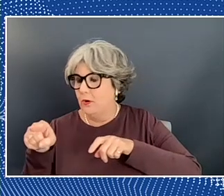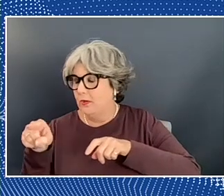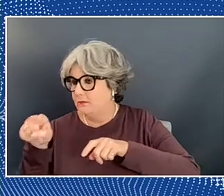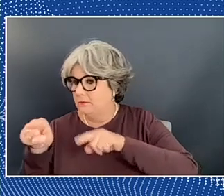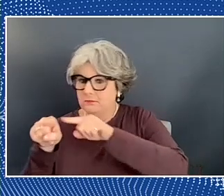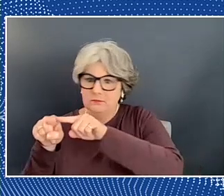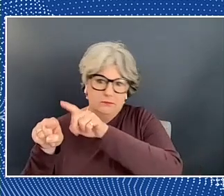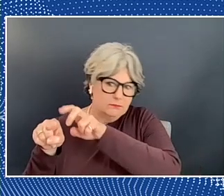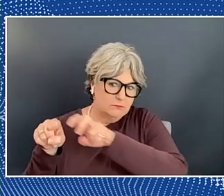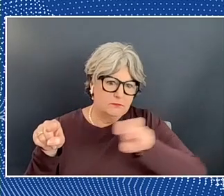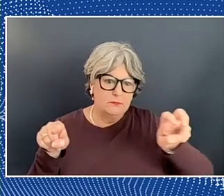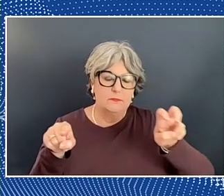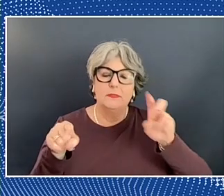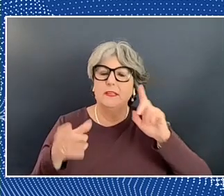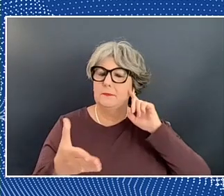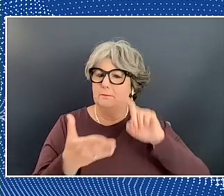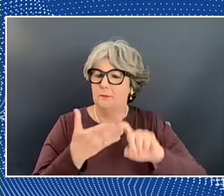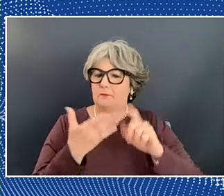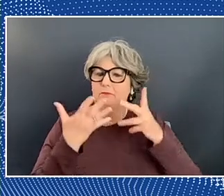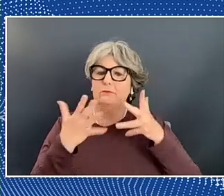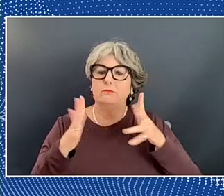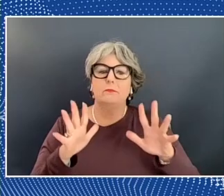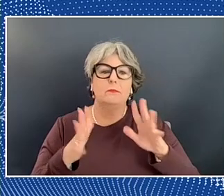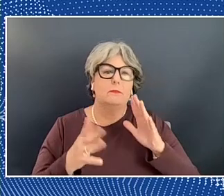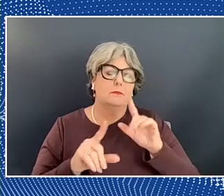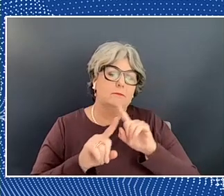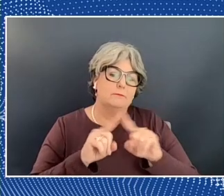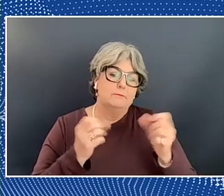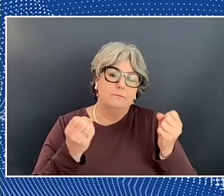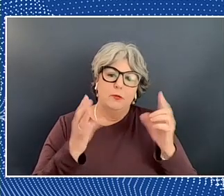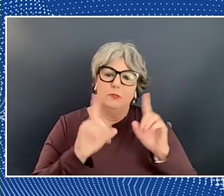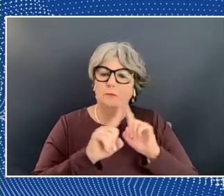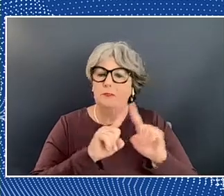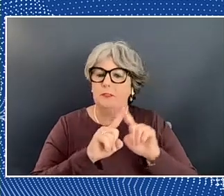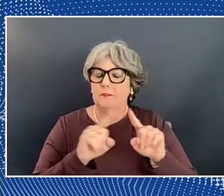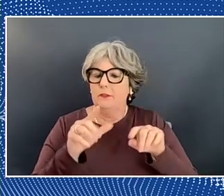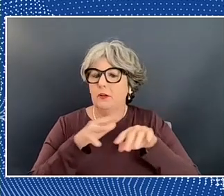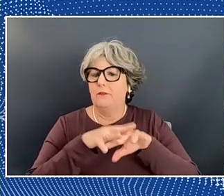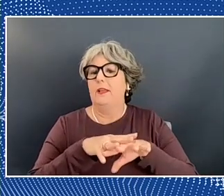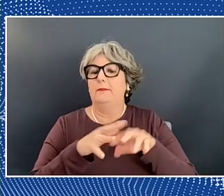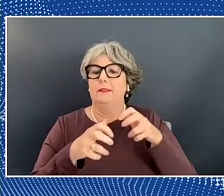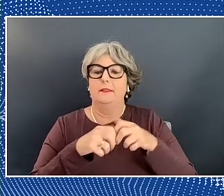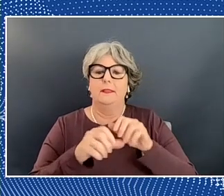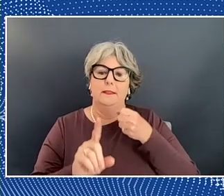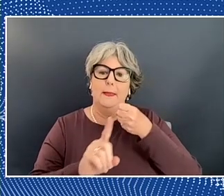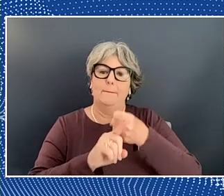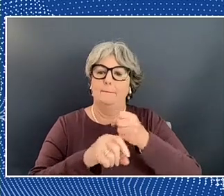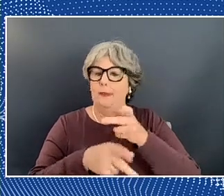already been recognized that, you know, there are multiple overlapping issues that impacted borrowers. So I just wanted to